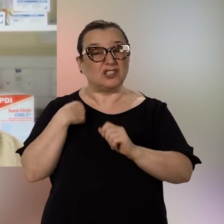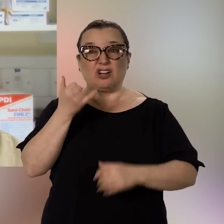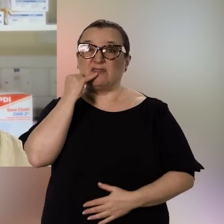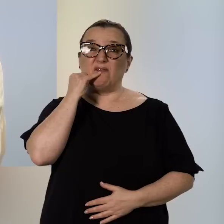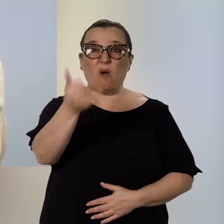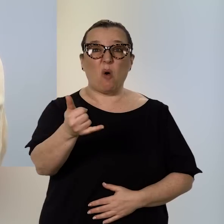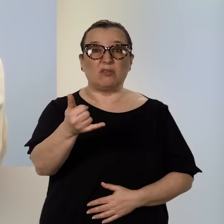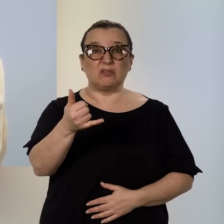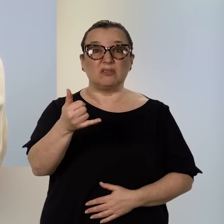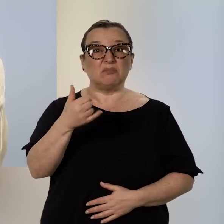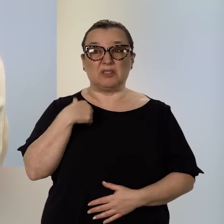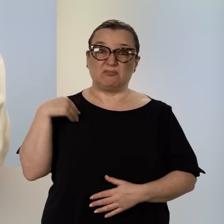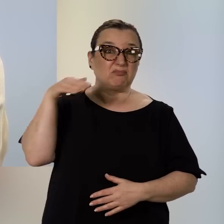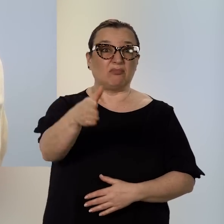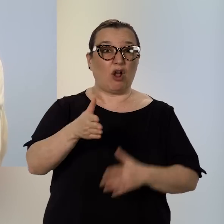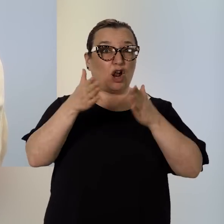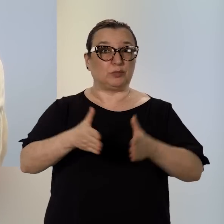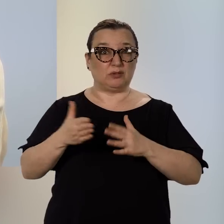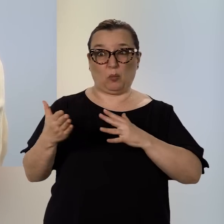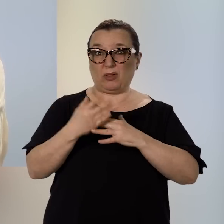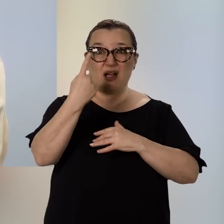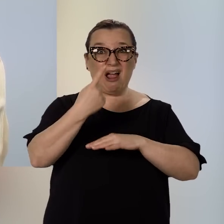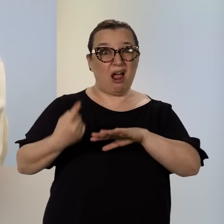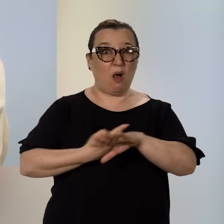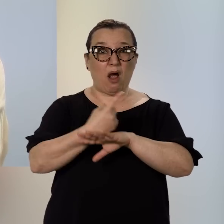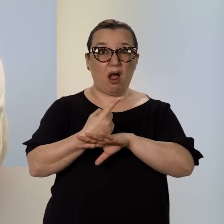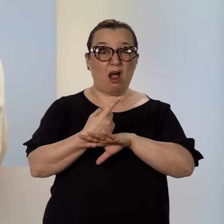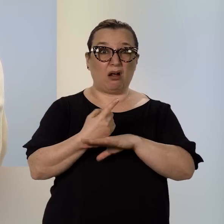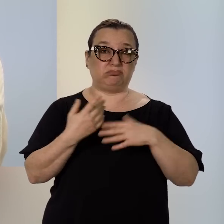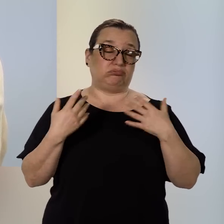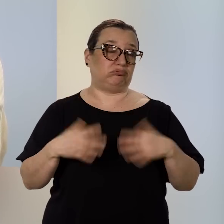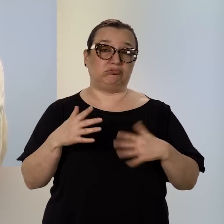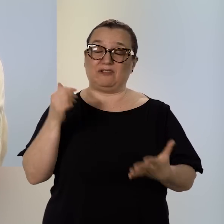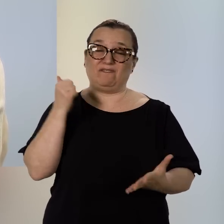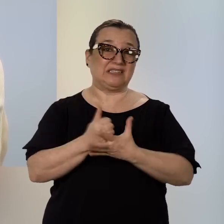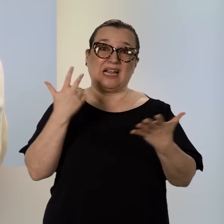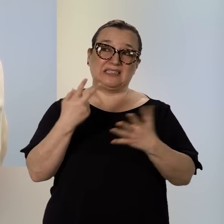We can offer them what they need. Any time I need a valve changing I just ring